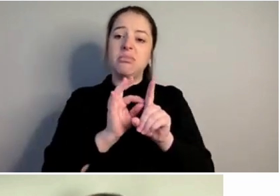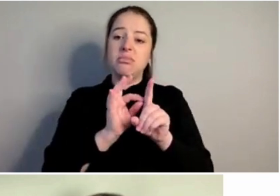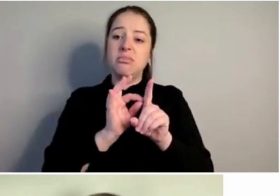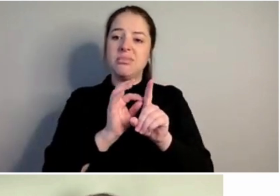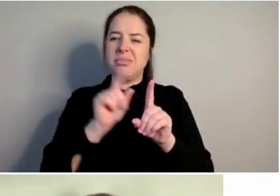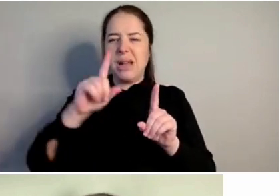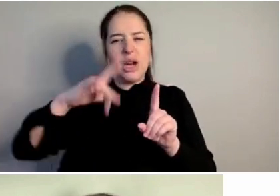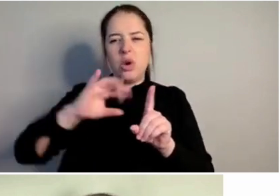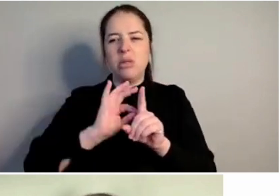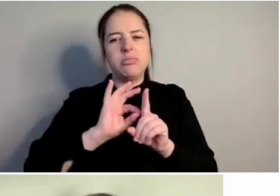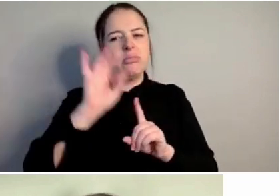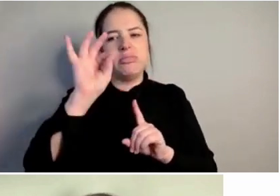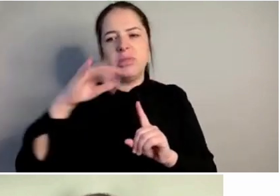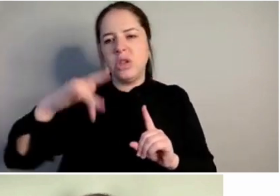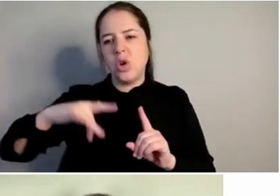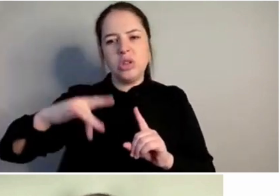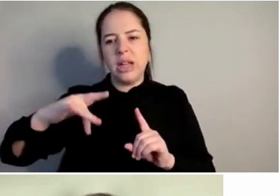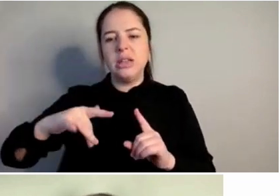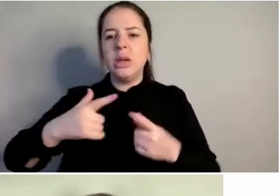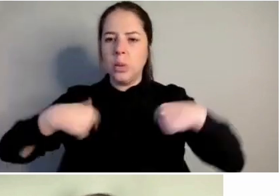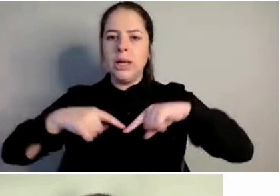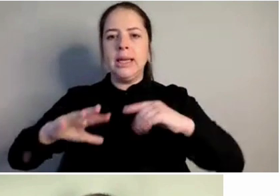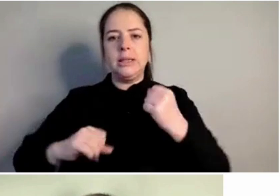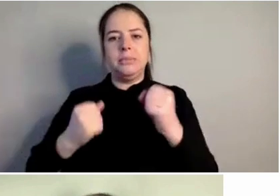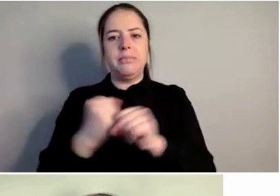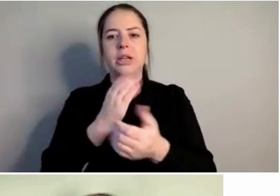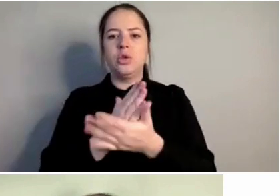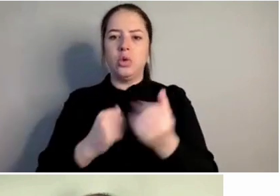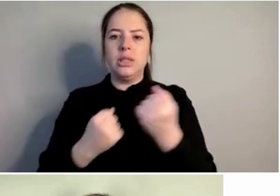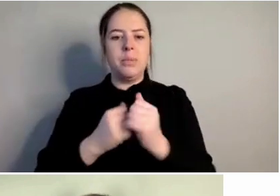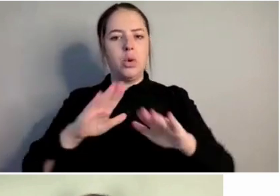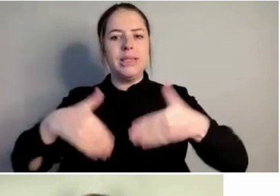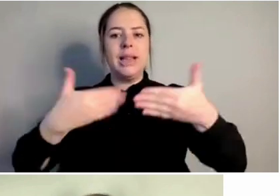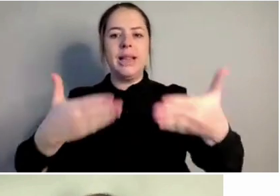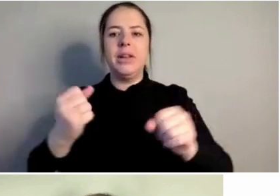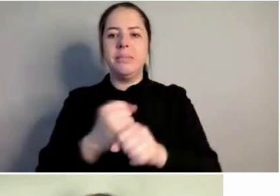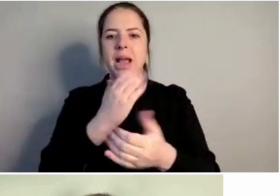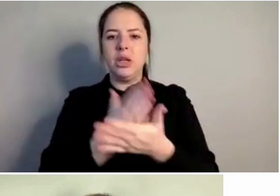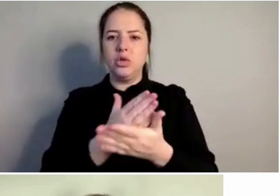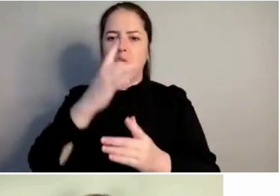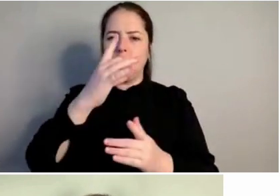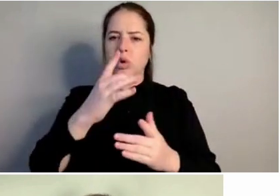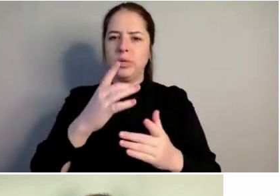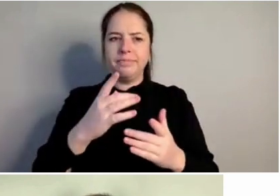in making sure that that support is genuinely delivered in a way that is meaningful in individual work context.